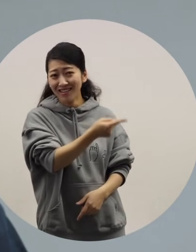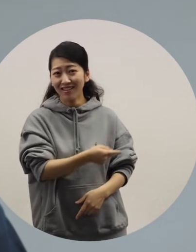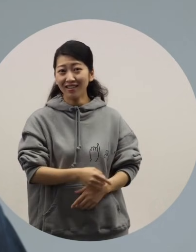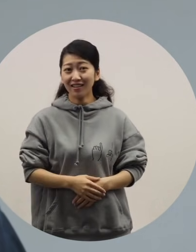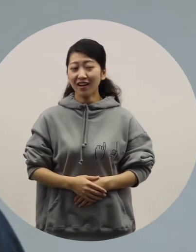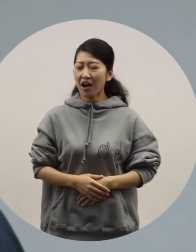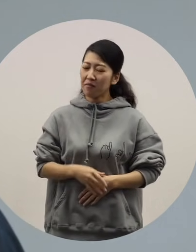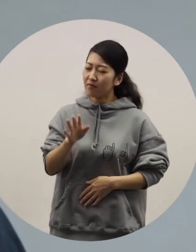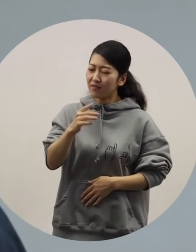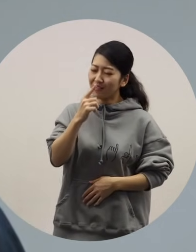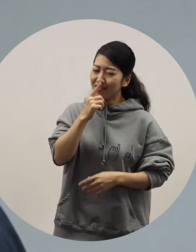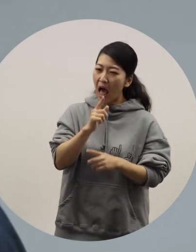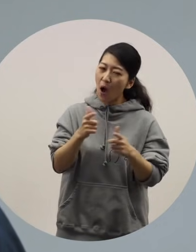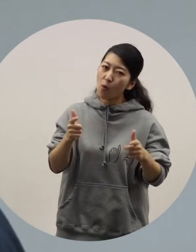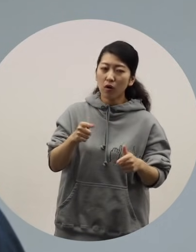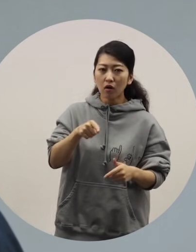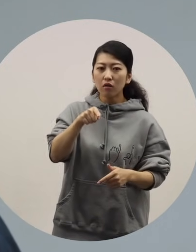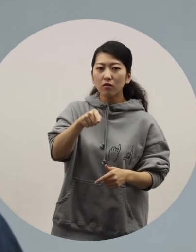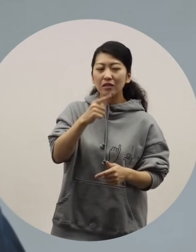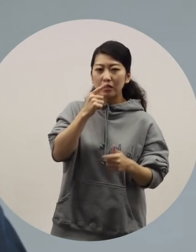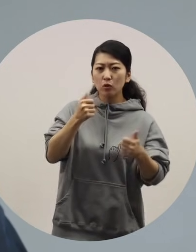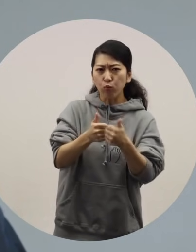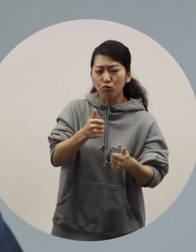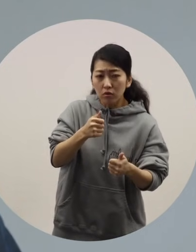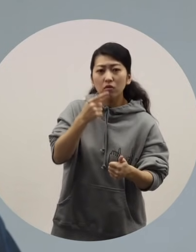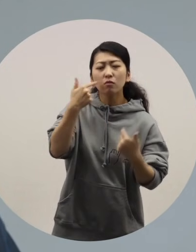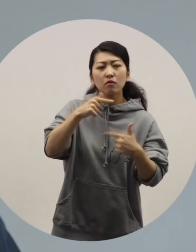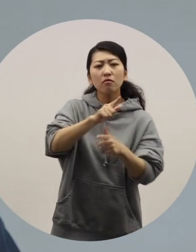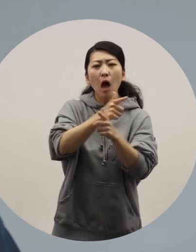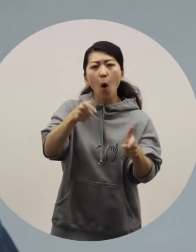That might be the only thing where I don't lose out to everyone else.